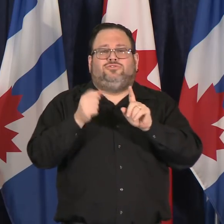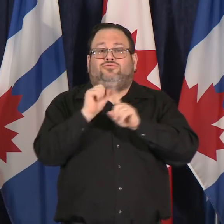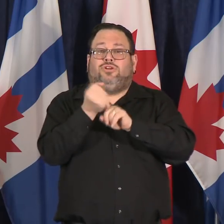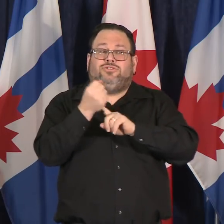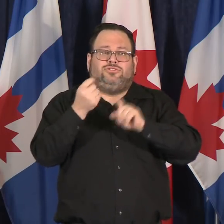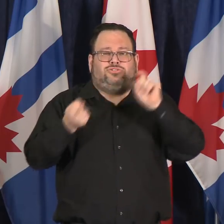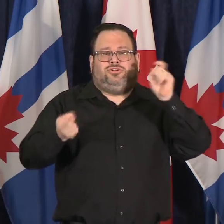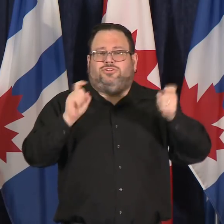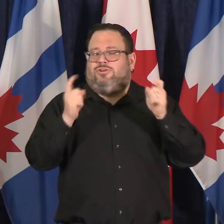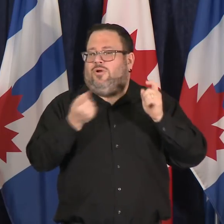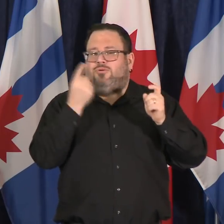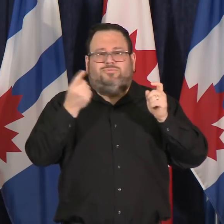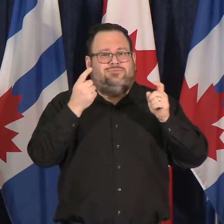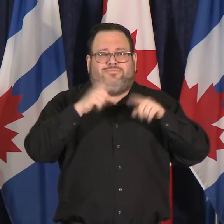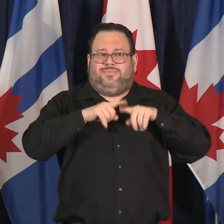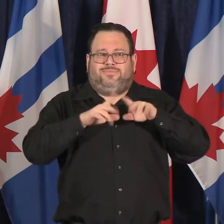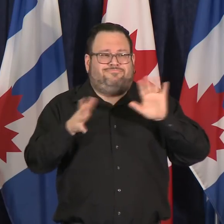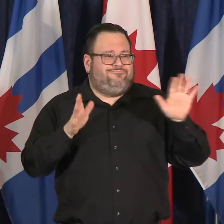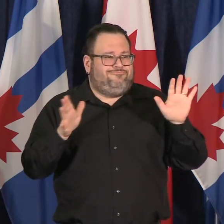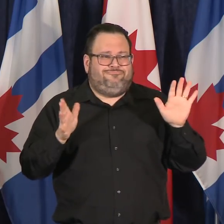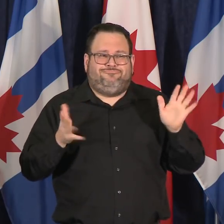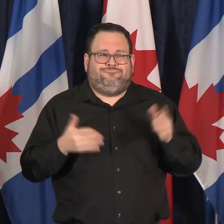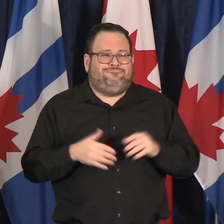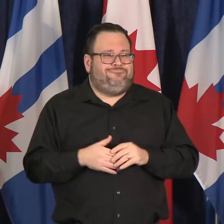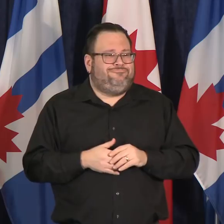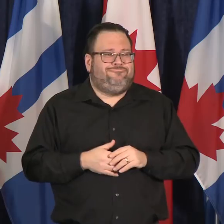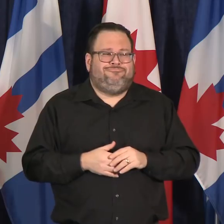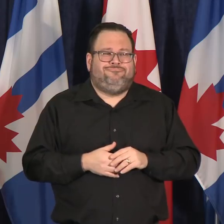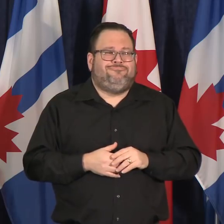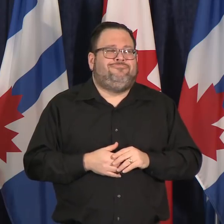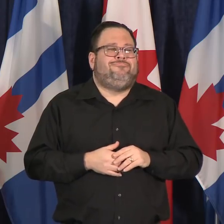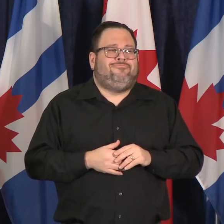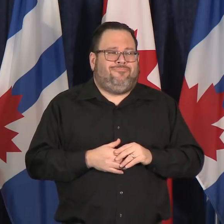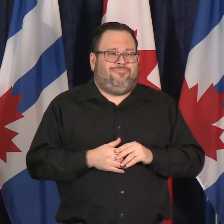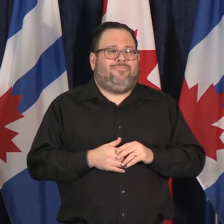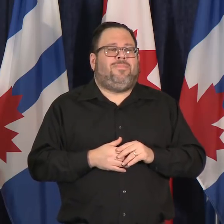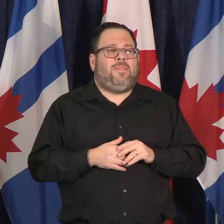simple question of when did we enter the data when did we pull the data when did